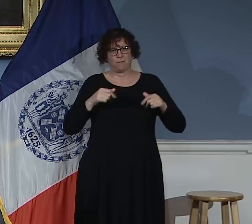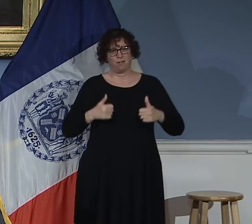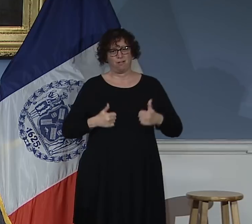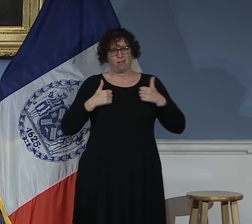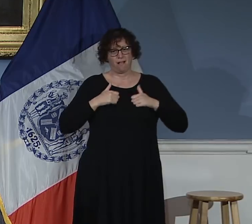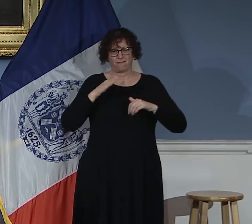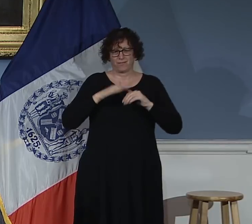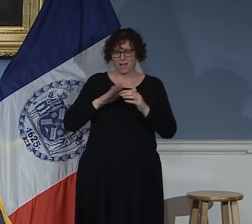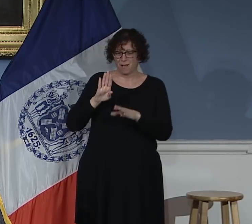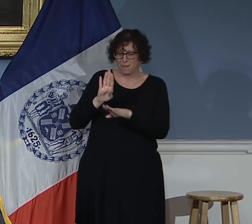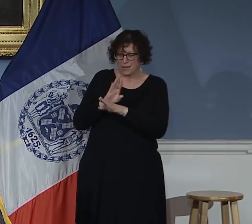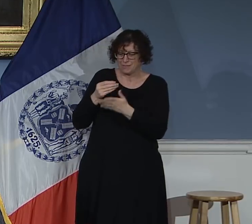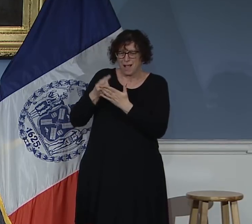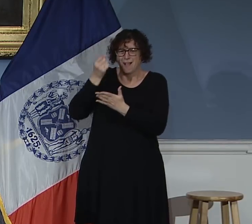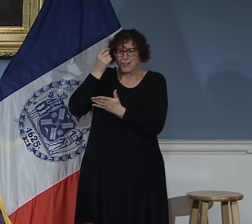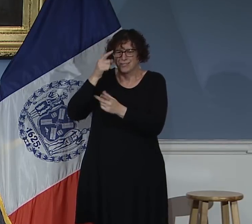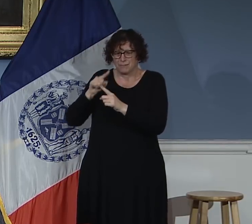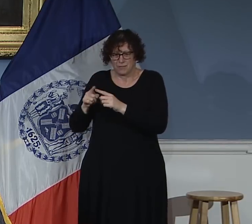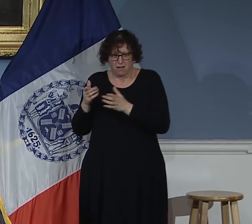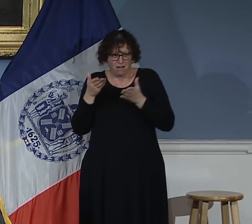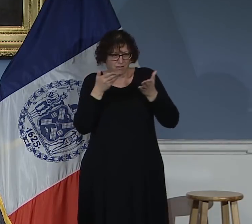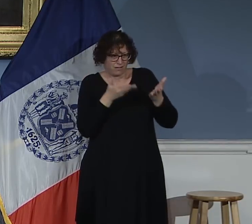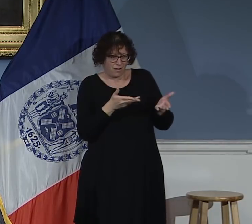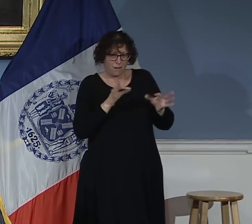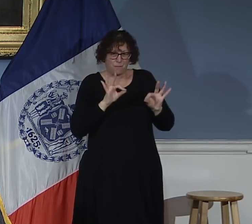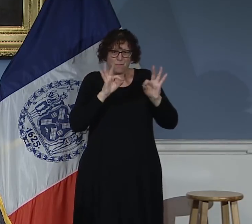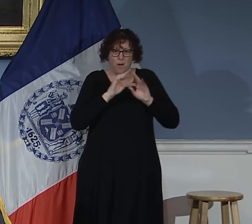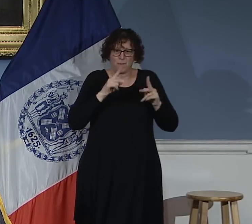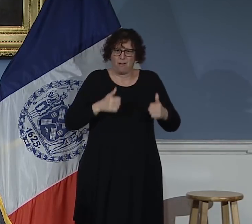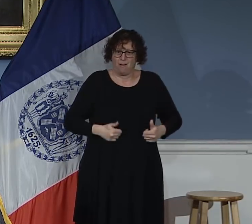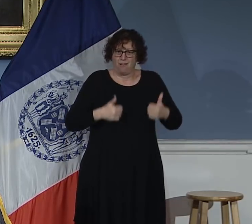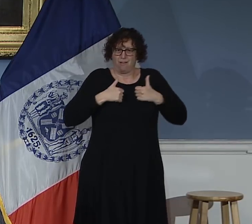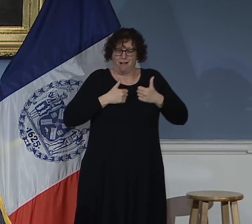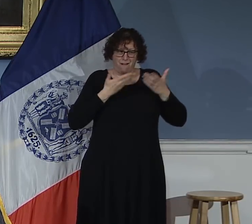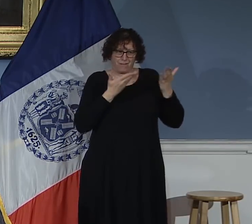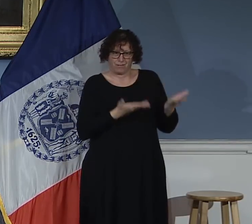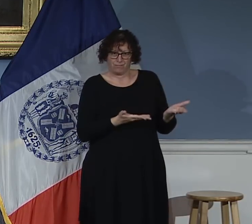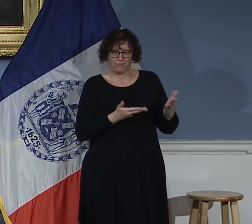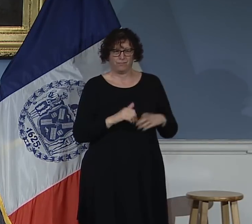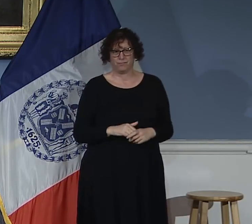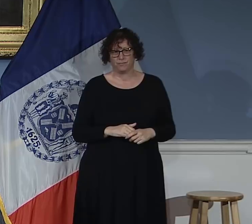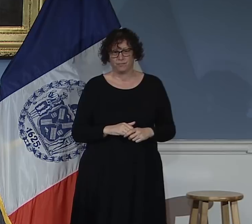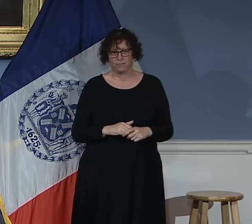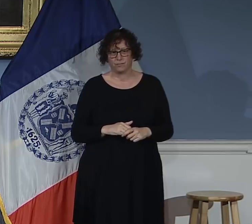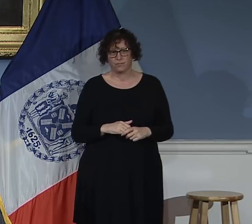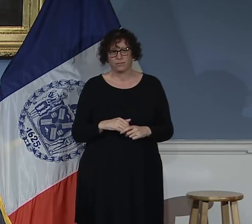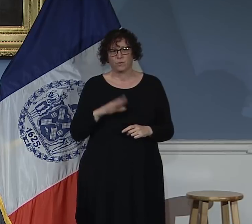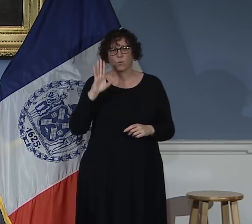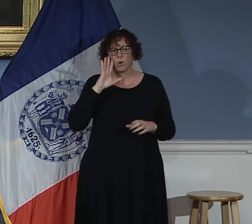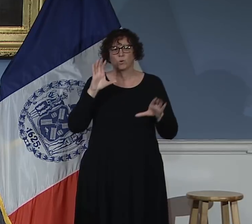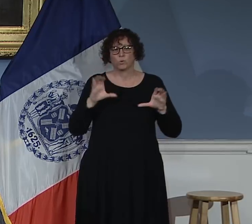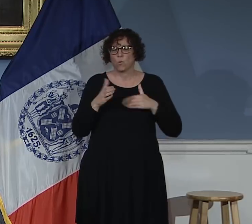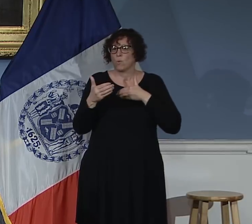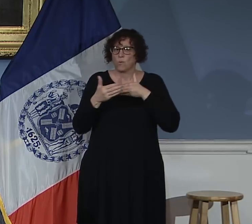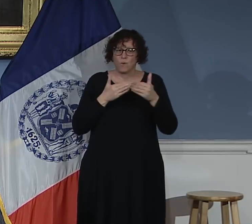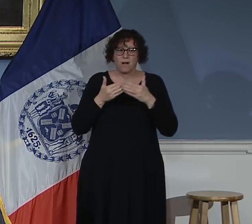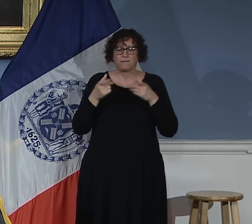ECBAE USOF CORONAVIRUS. THAT'S WHY I WANT TO SEE US TAKE EVERY STEP WE CAN TAKE TO LIMIT ANYTHING NON-ESSENTIAL.